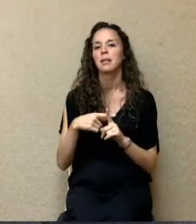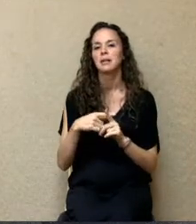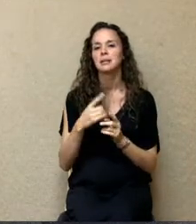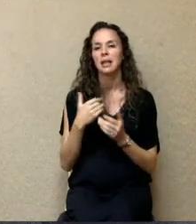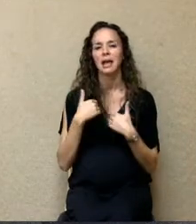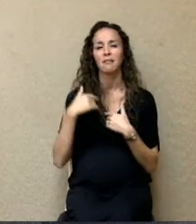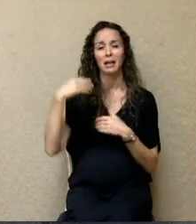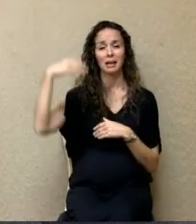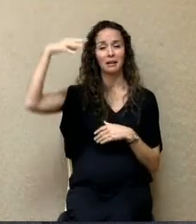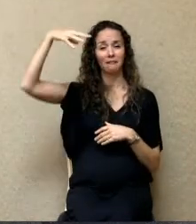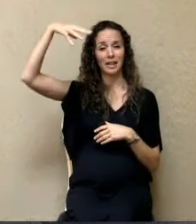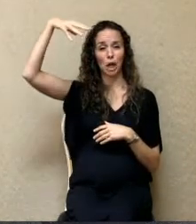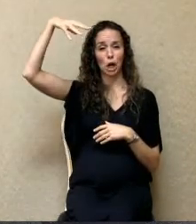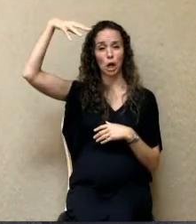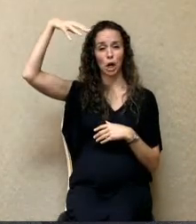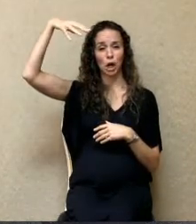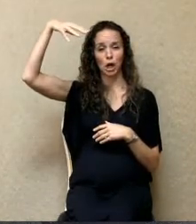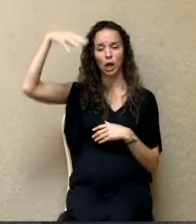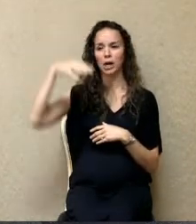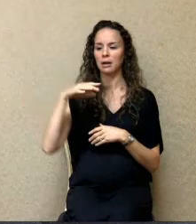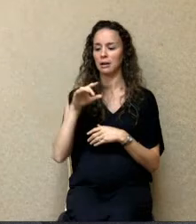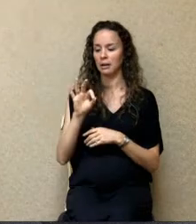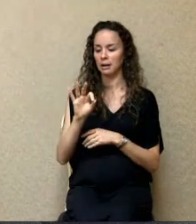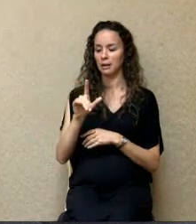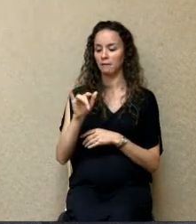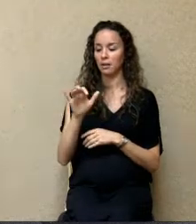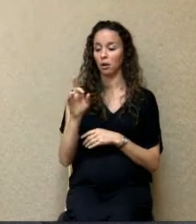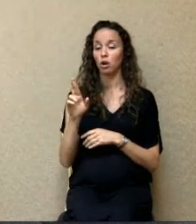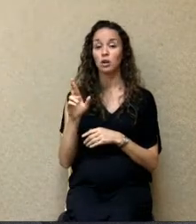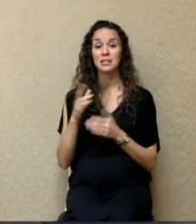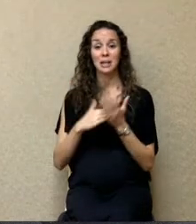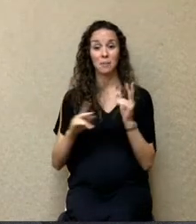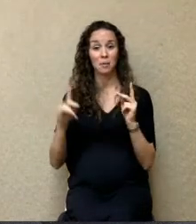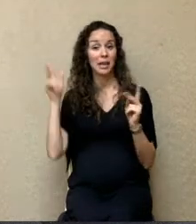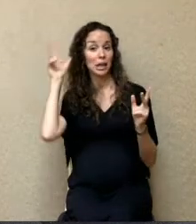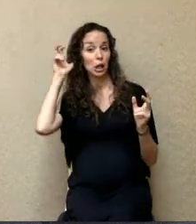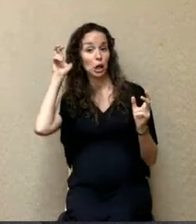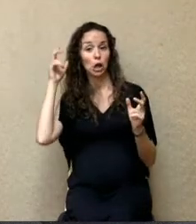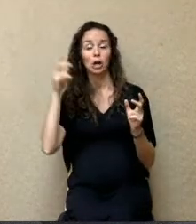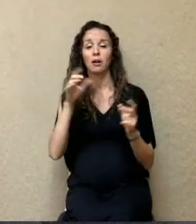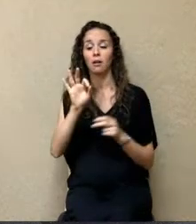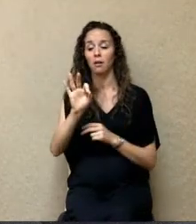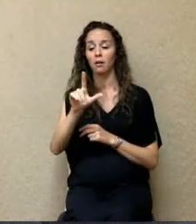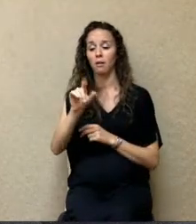is a flicker rate, which some people hear and some people don't, but sometimes they say people